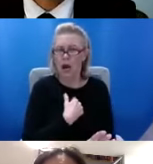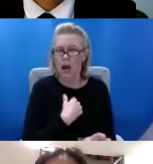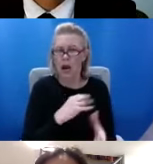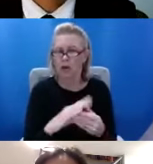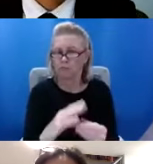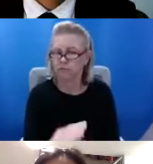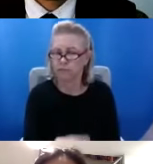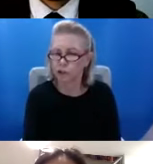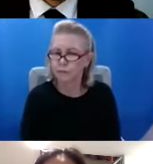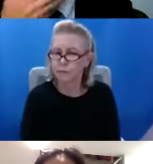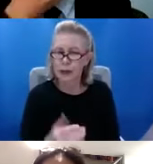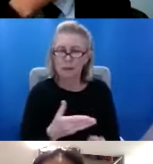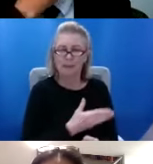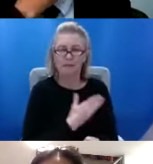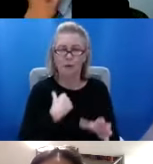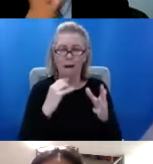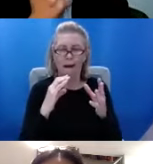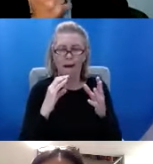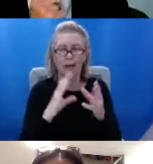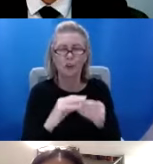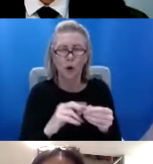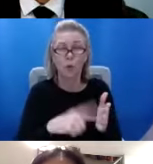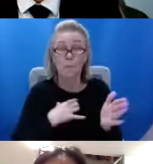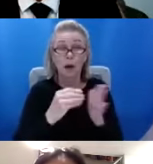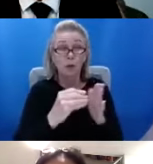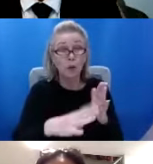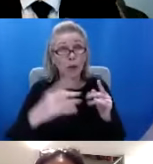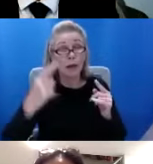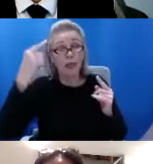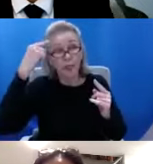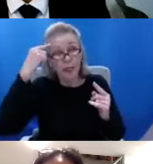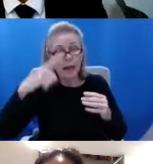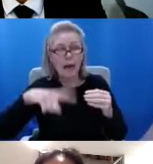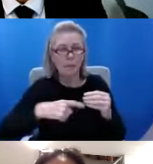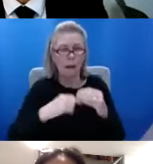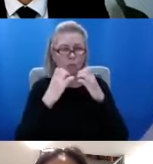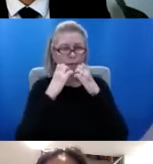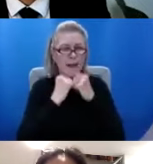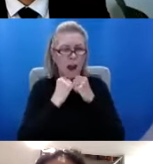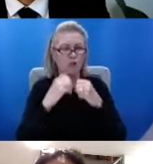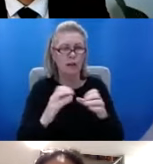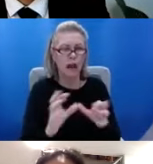before I share what my students thinks about—think about care in the classroom, I would like to invite